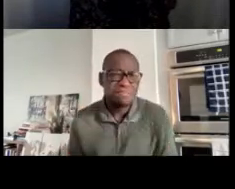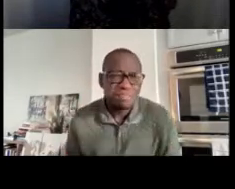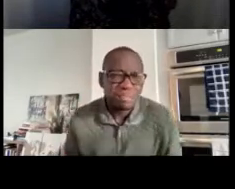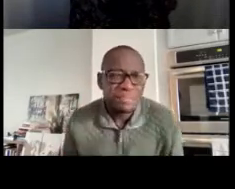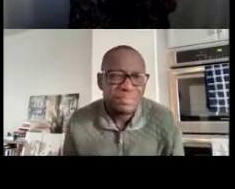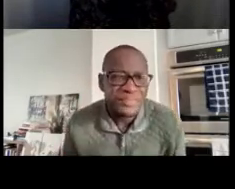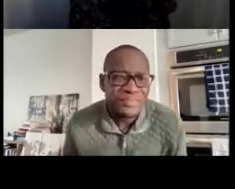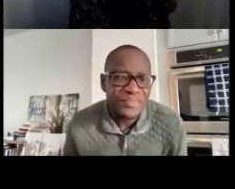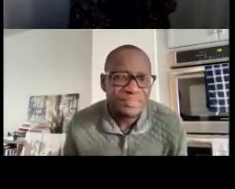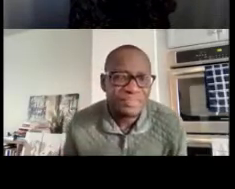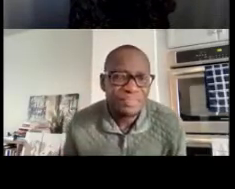Okay, next slide, please.